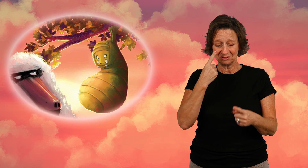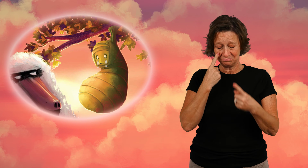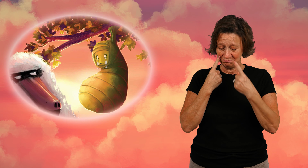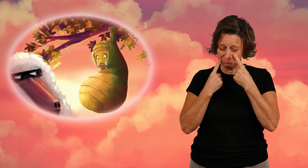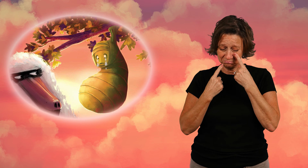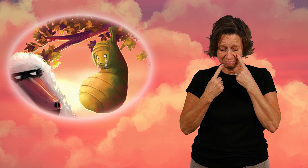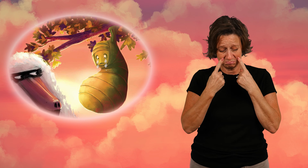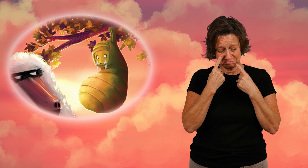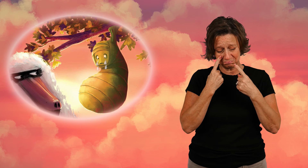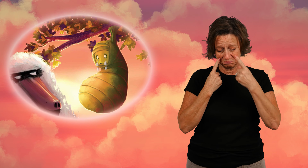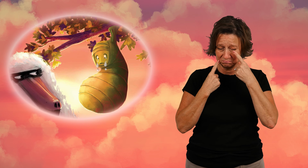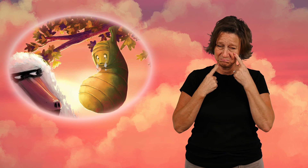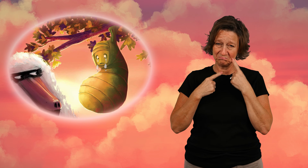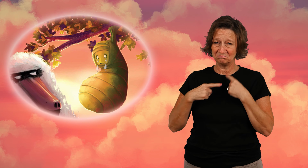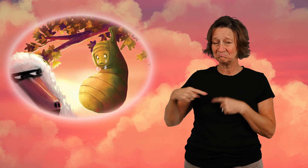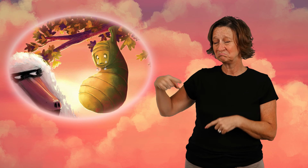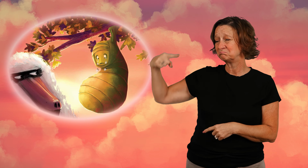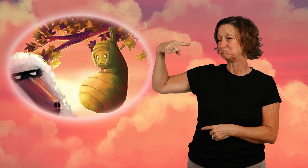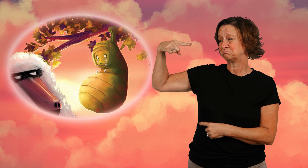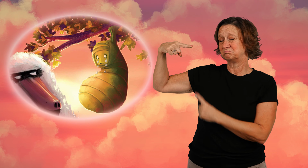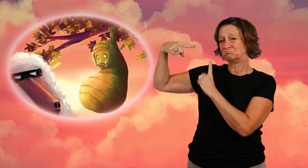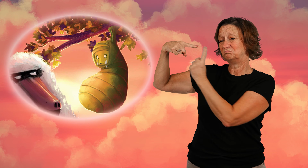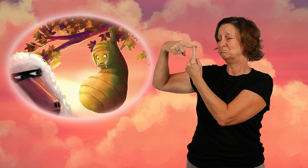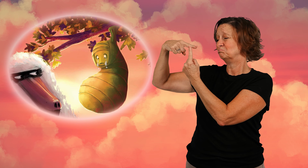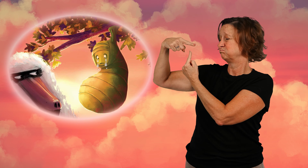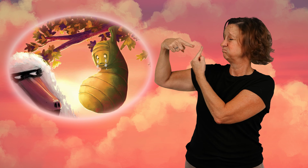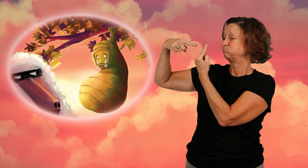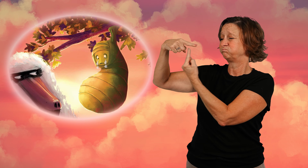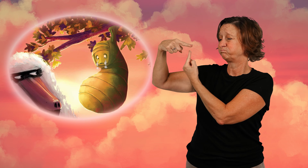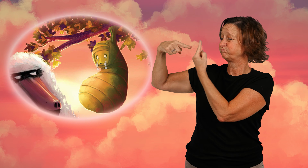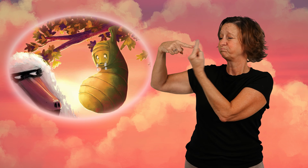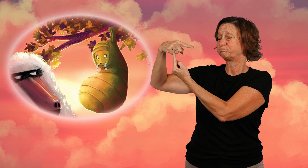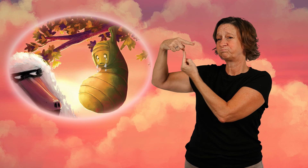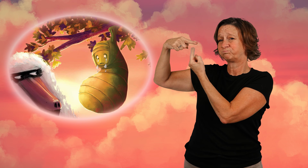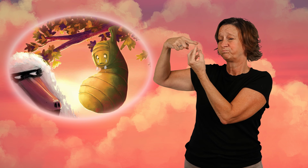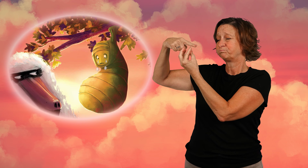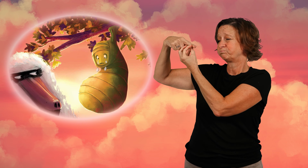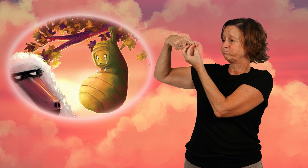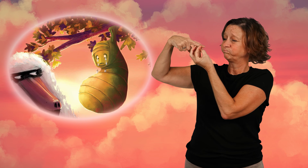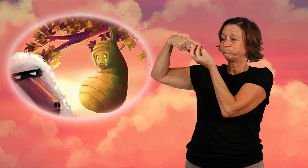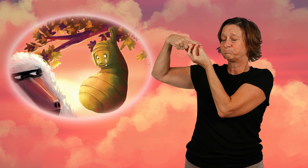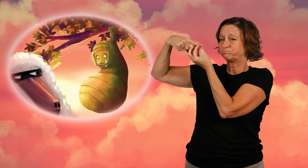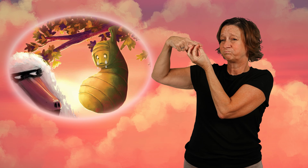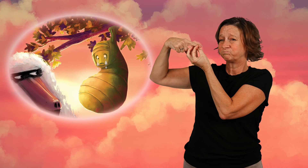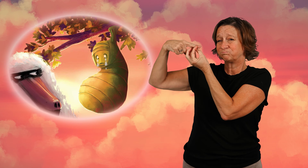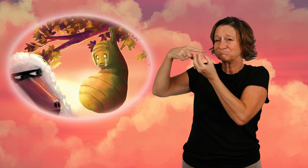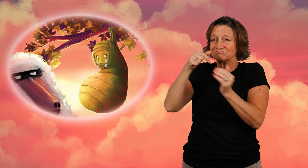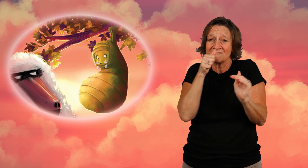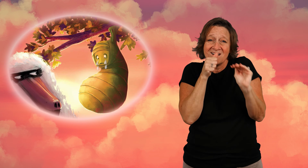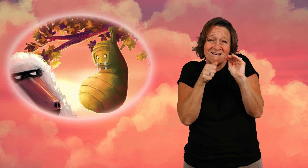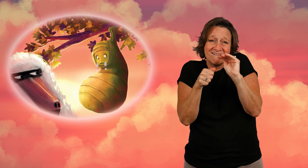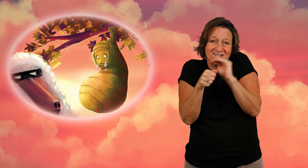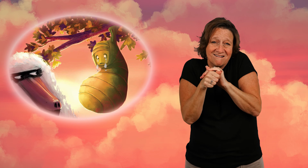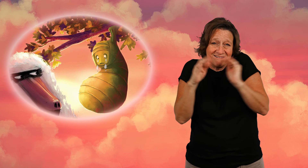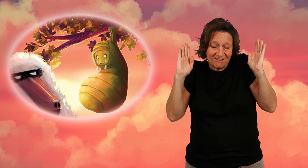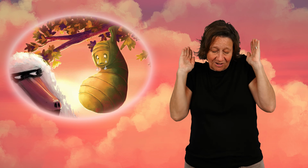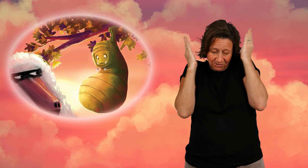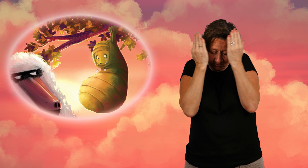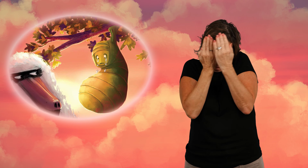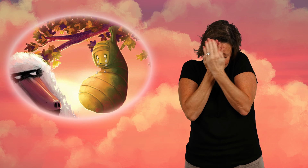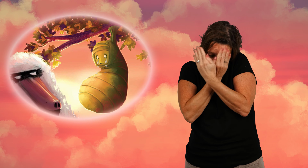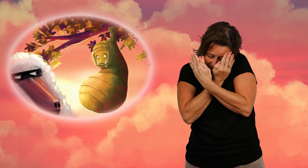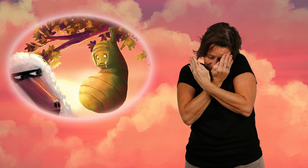Caterpillar cried and spun a cocoon to hide.